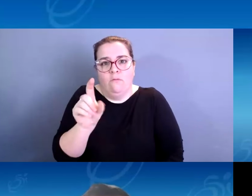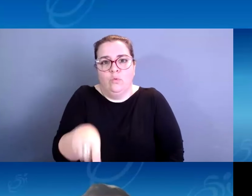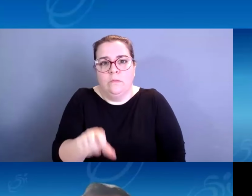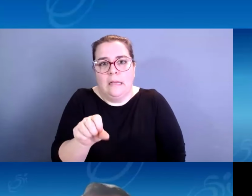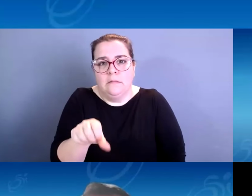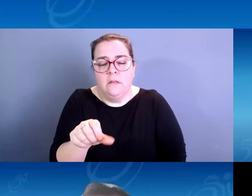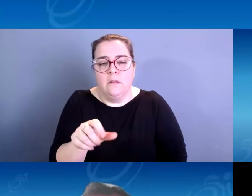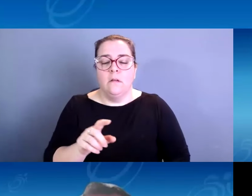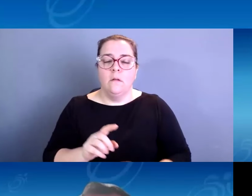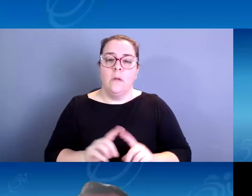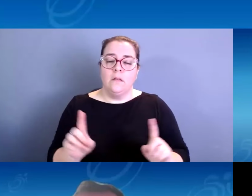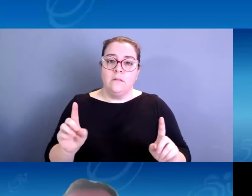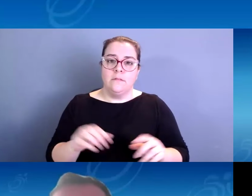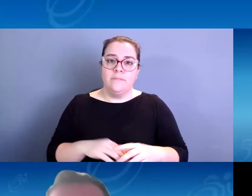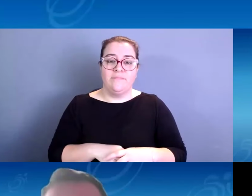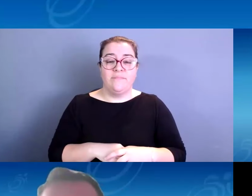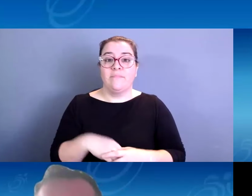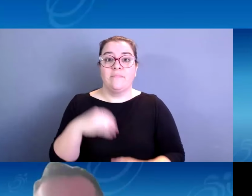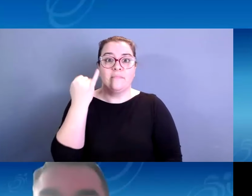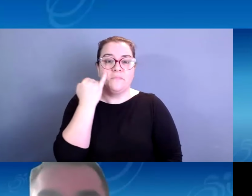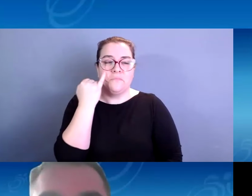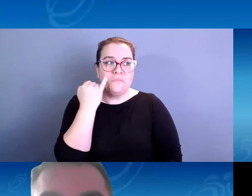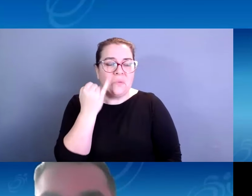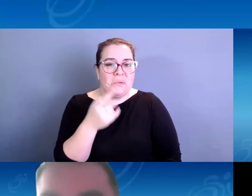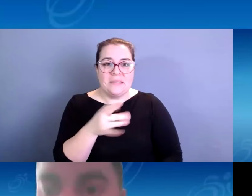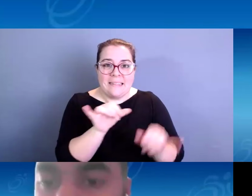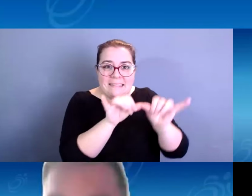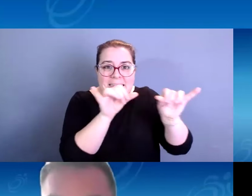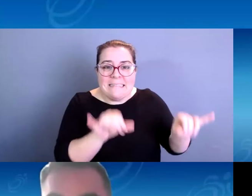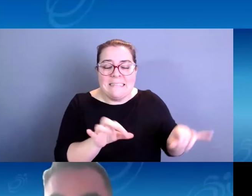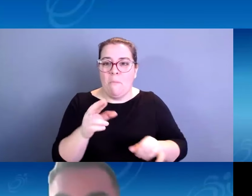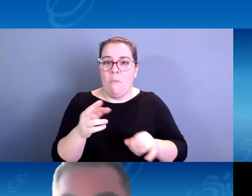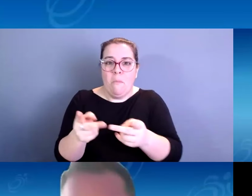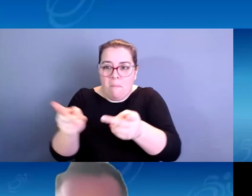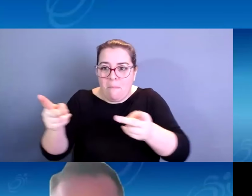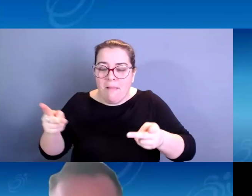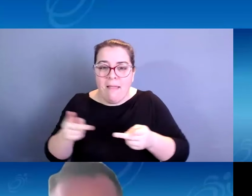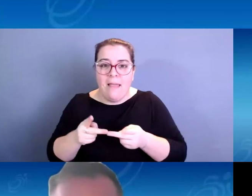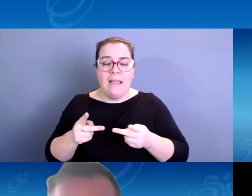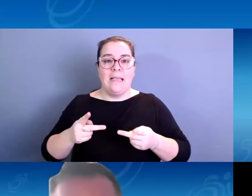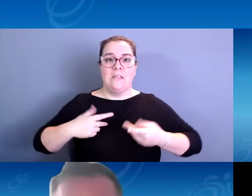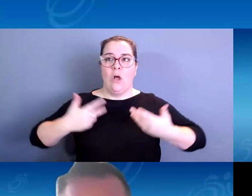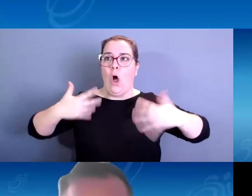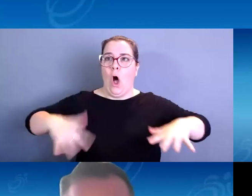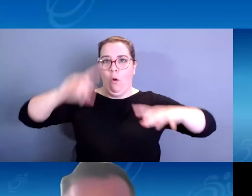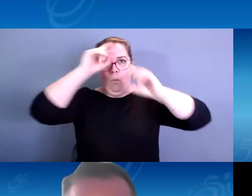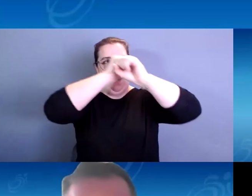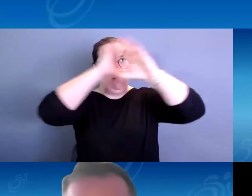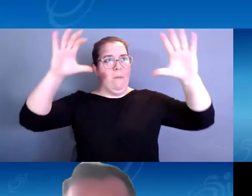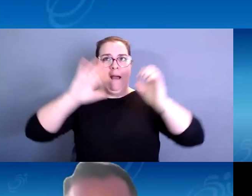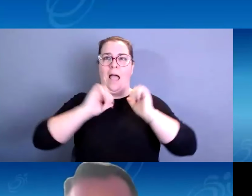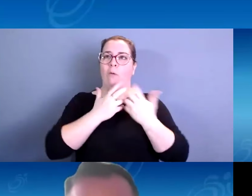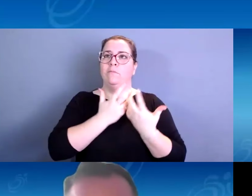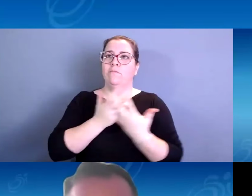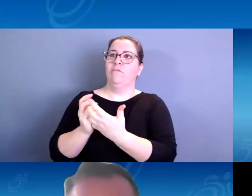maybe we just build something for everybody, instead of just for sort of that non-disabled average person.